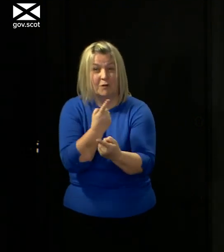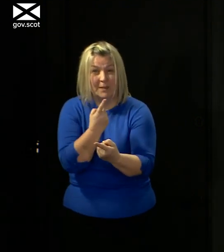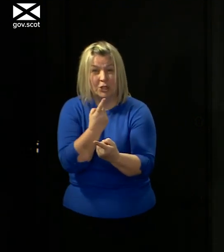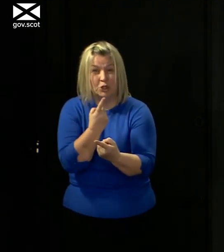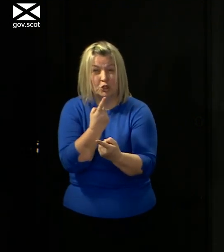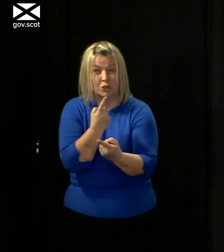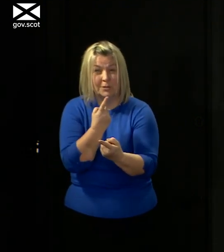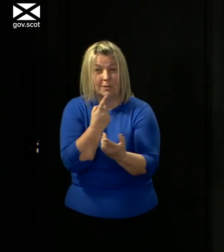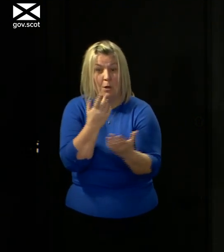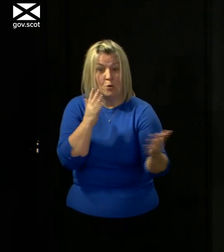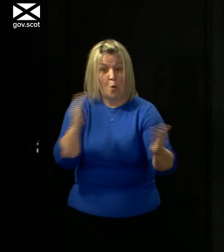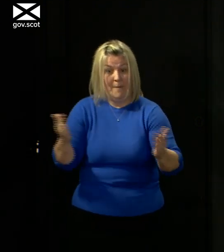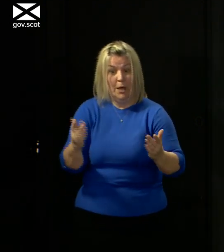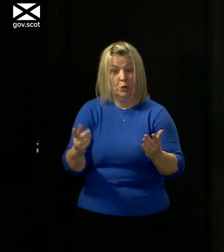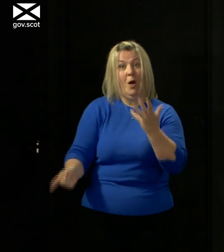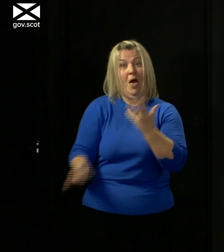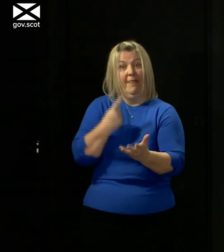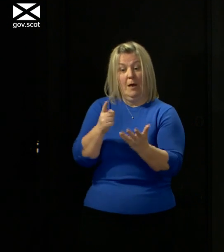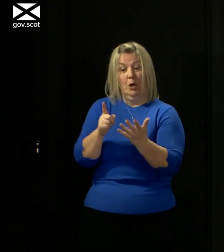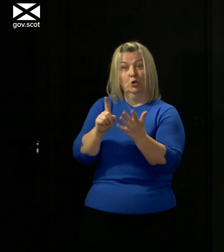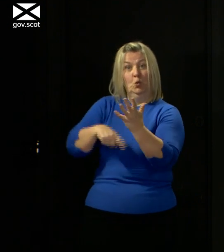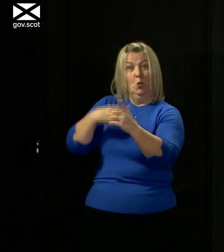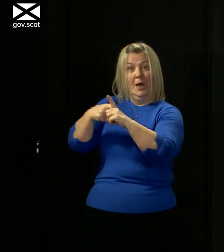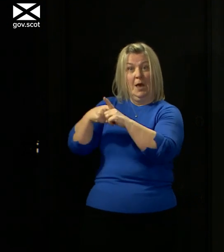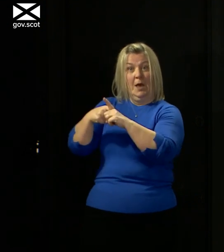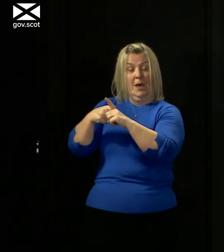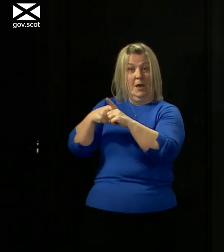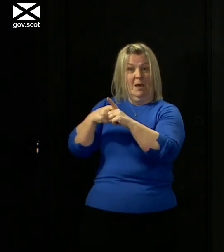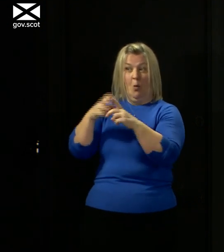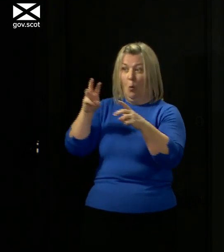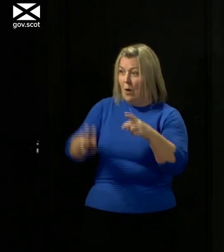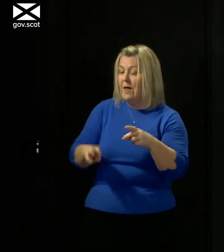part of the UK in terms of the information from the care inspectorate that